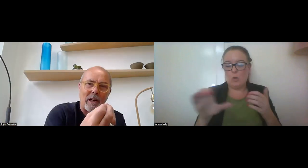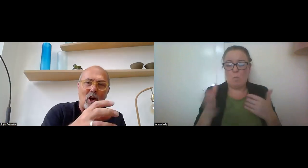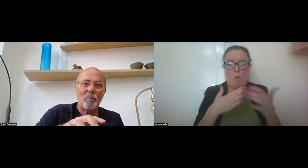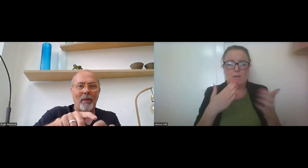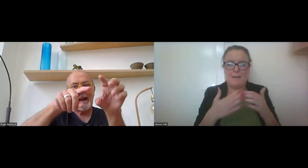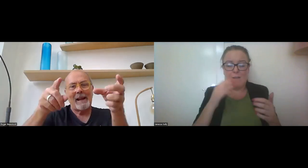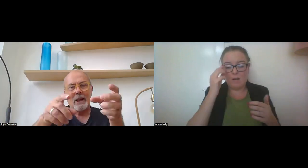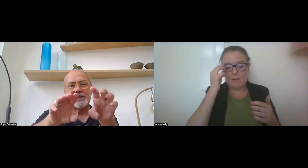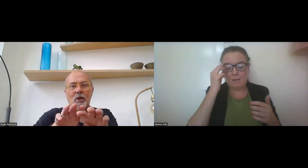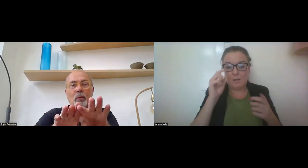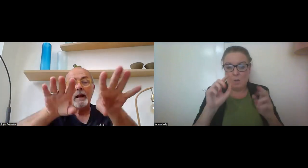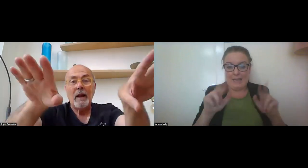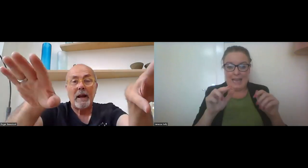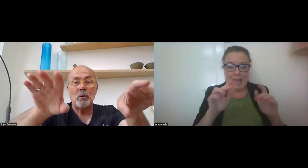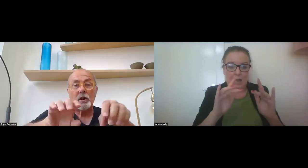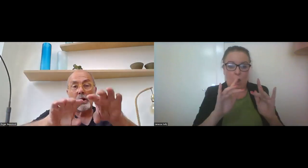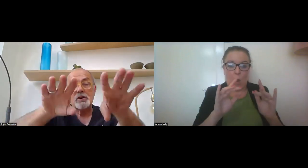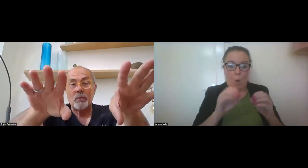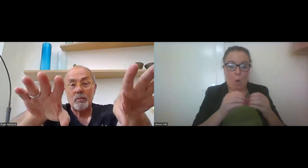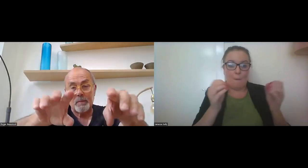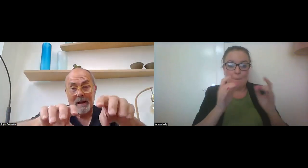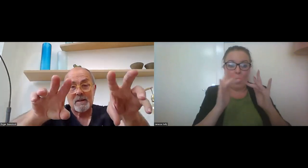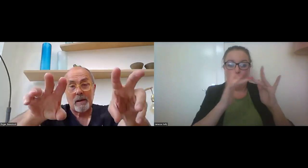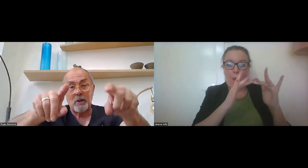We can open that in our software and it will go to be displayed